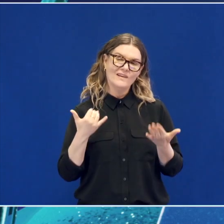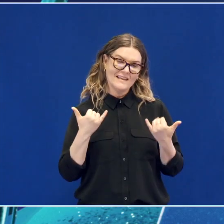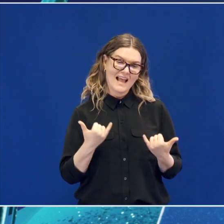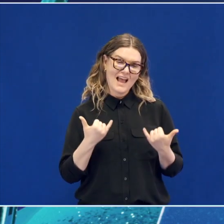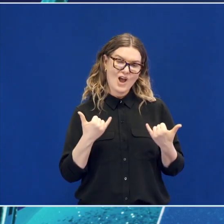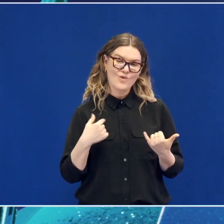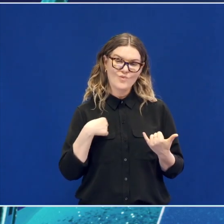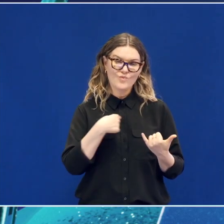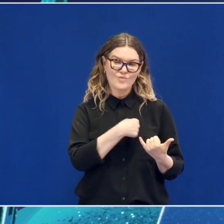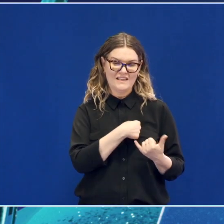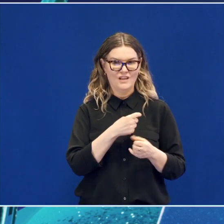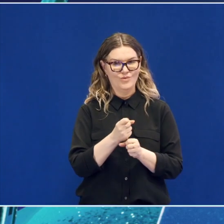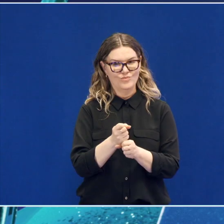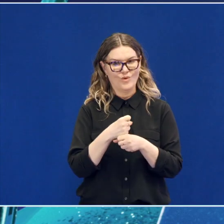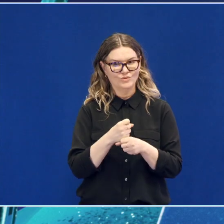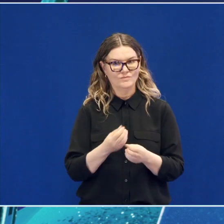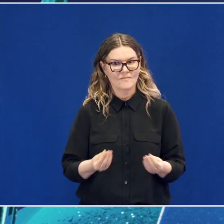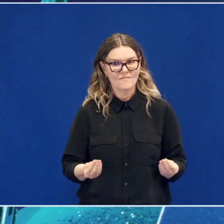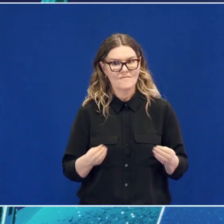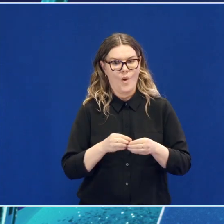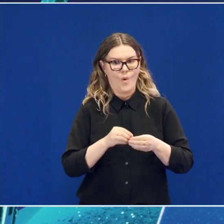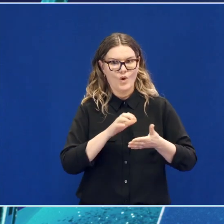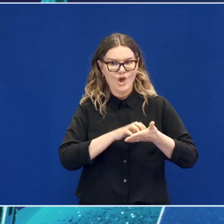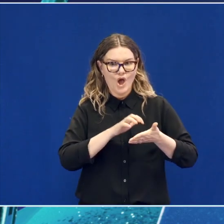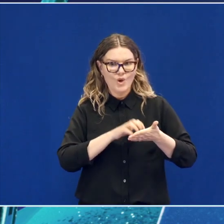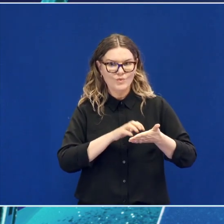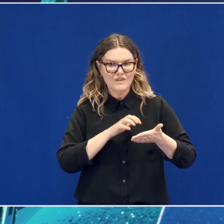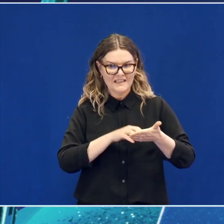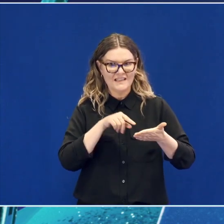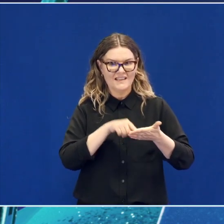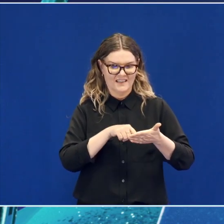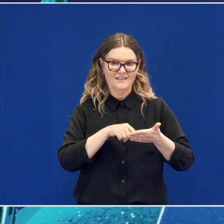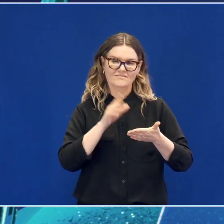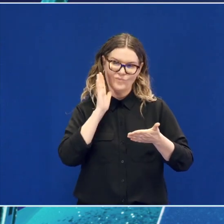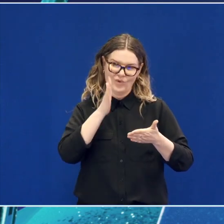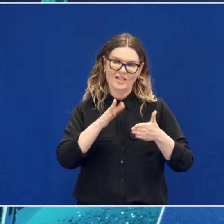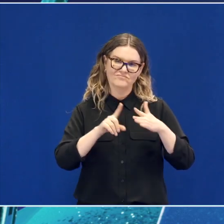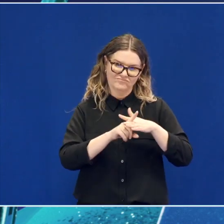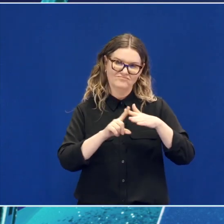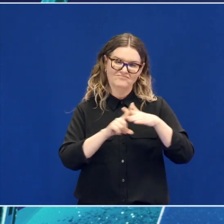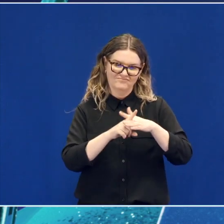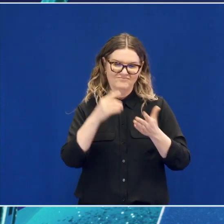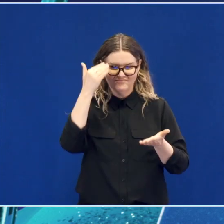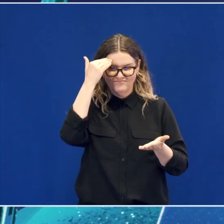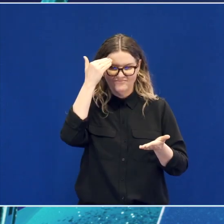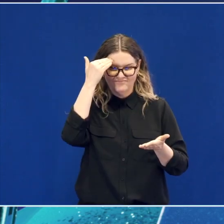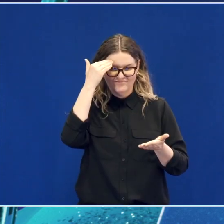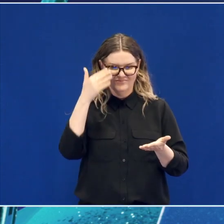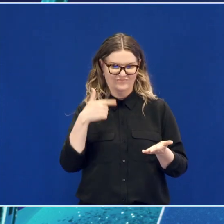that organizations are facing today is we can generate code. So the constraint that we used to have